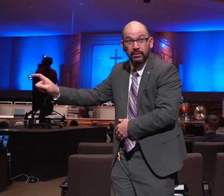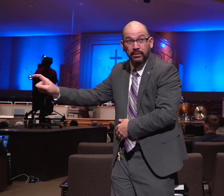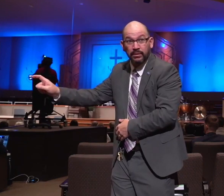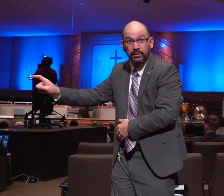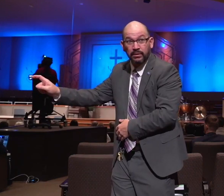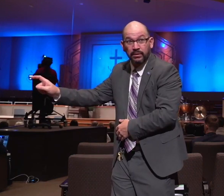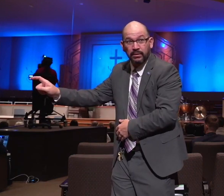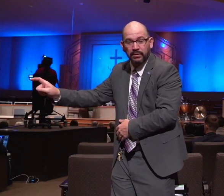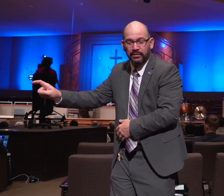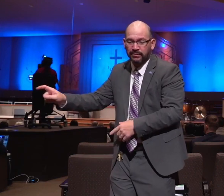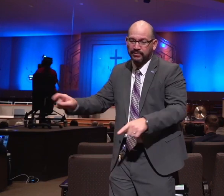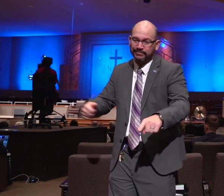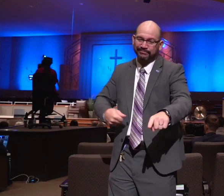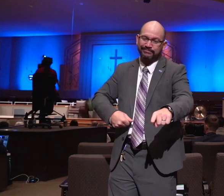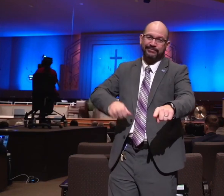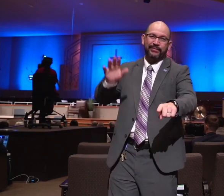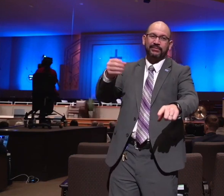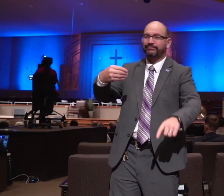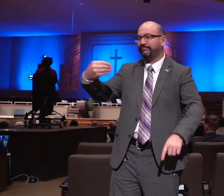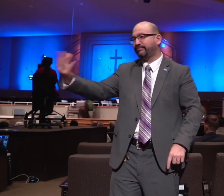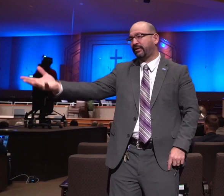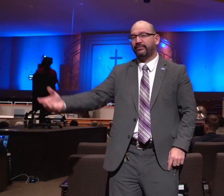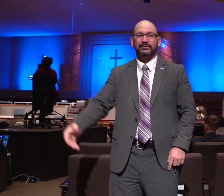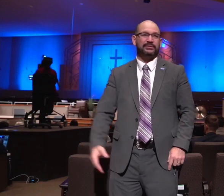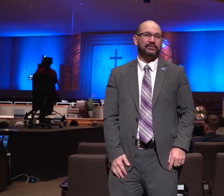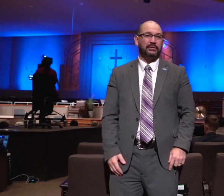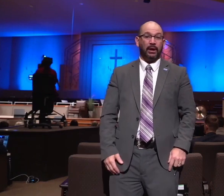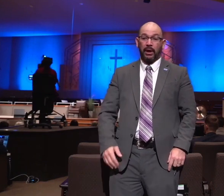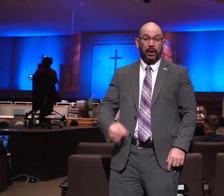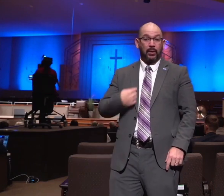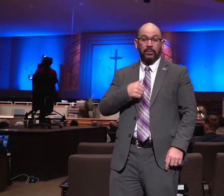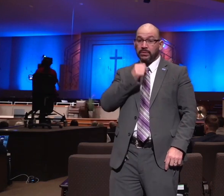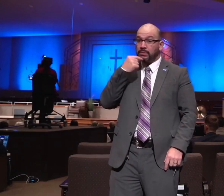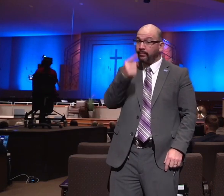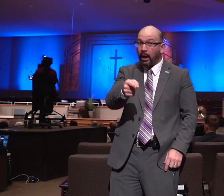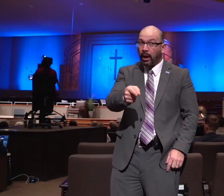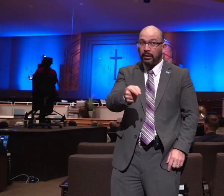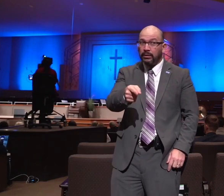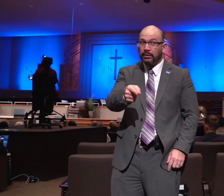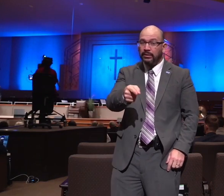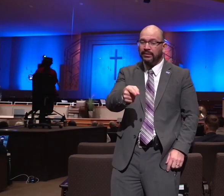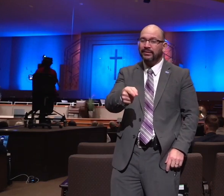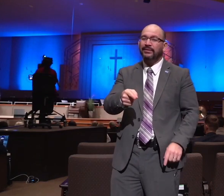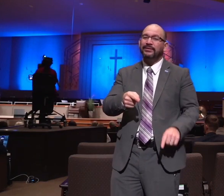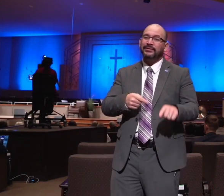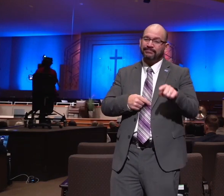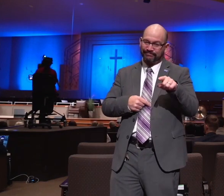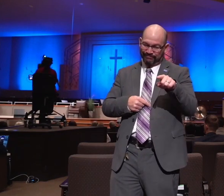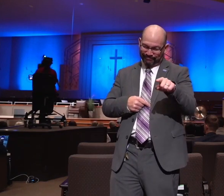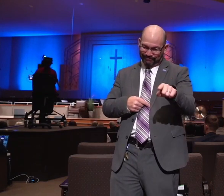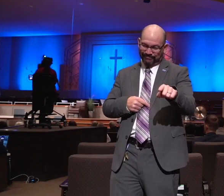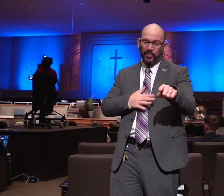sacrifice